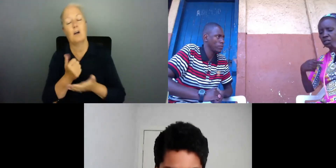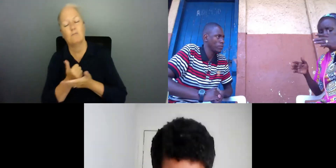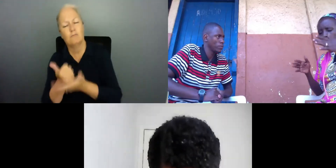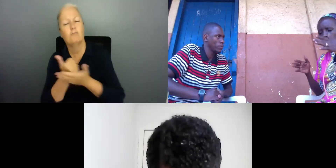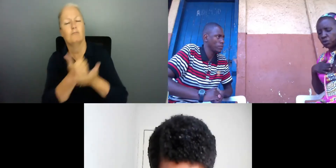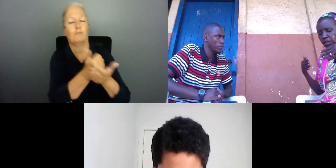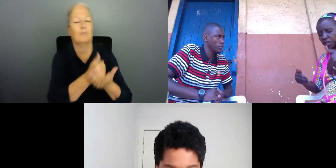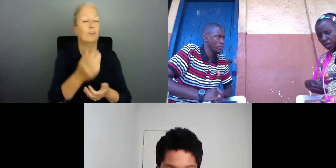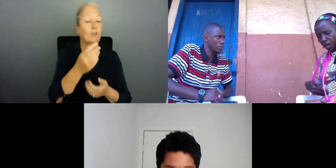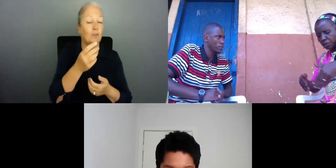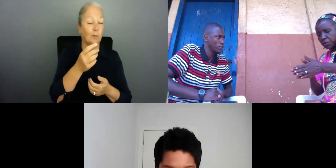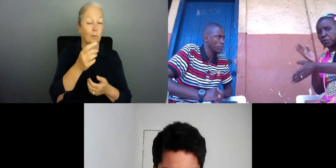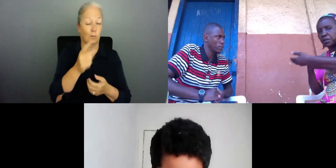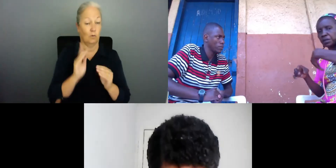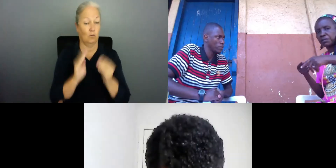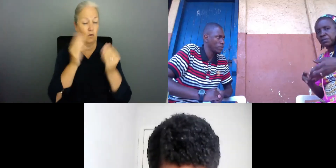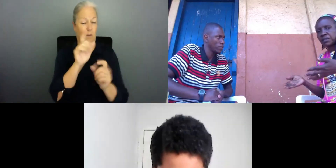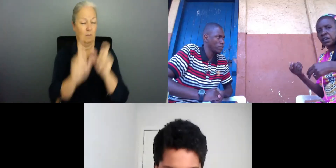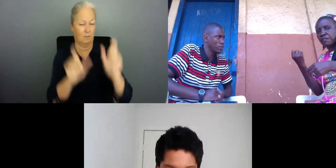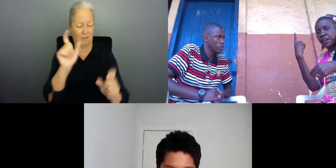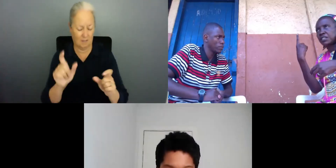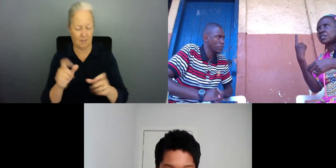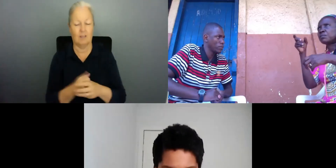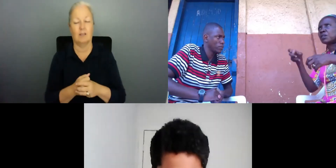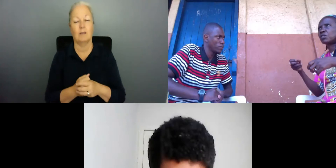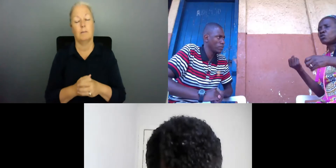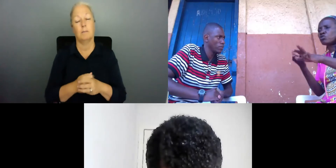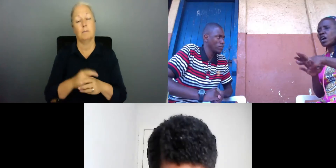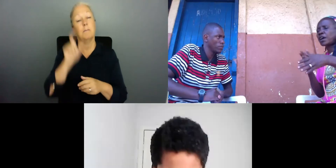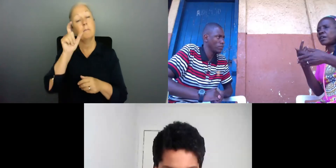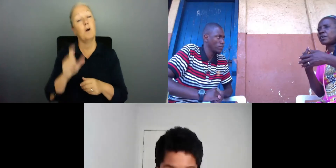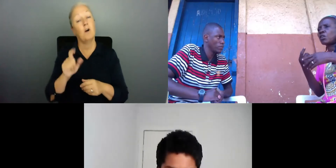here the first person to die of kaveen 19 was a black woman who worked as a maid